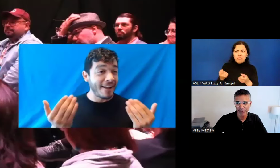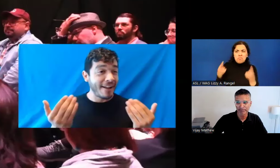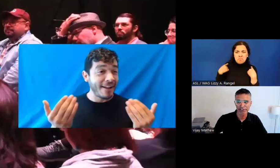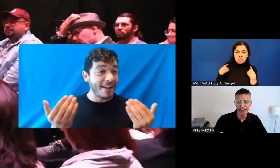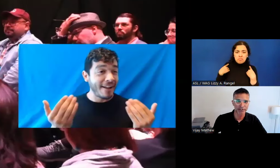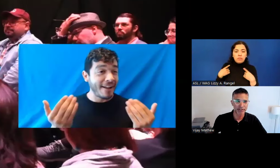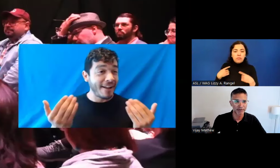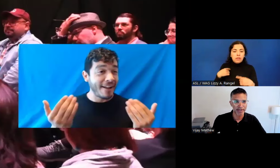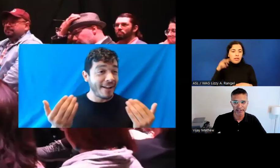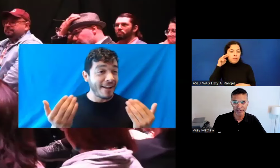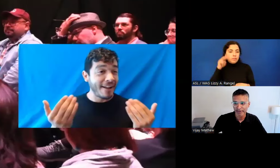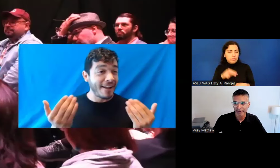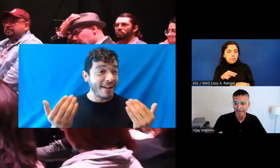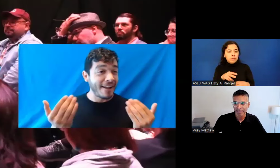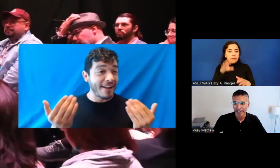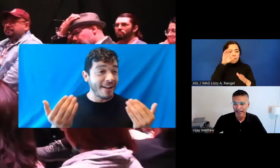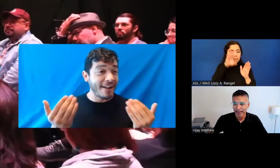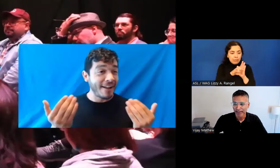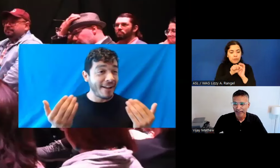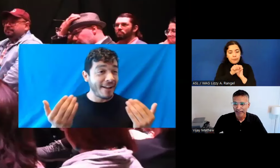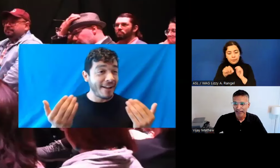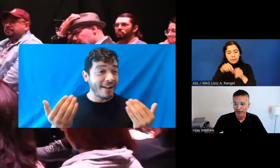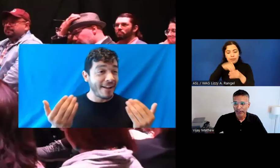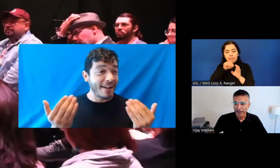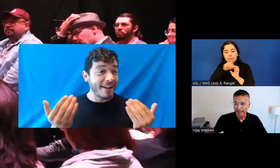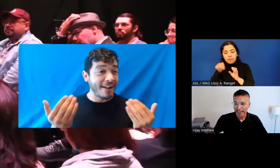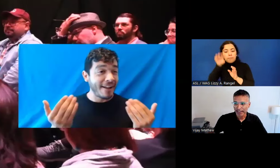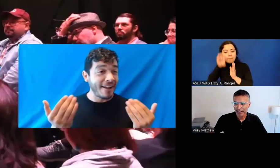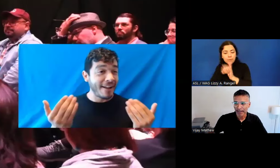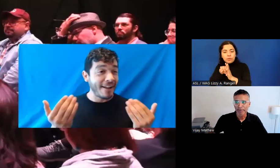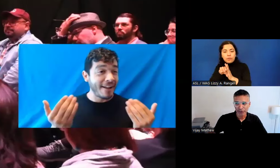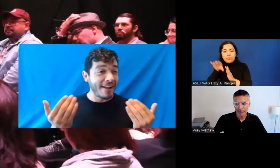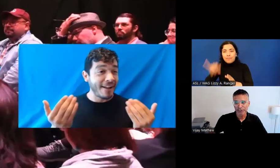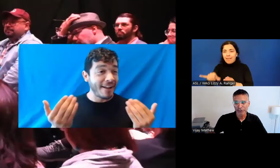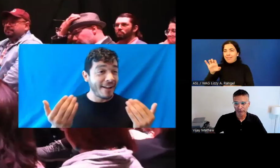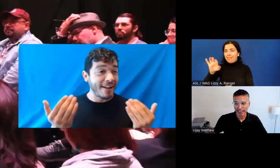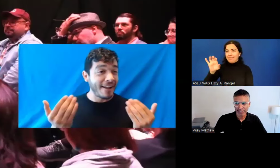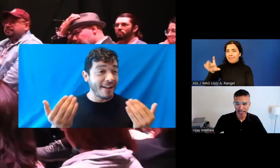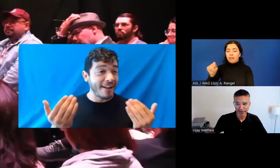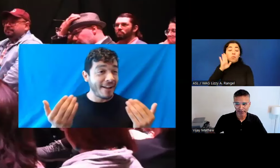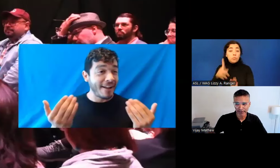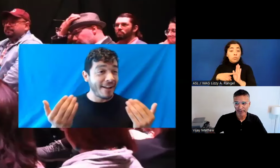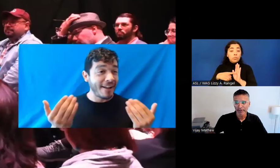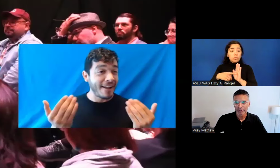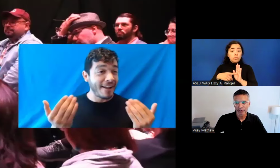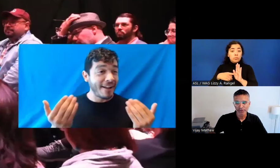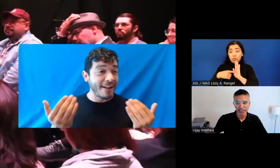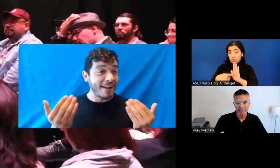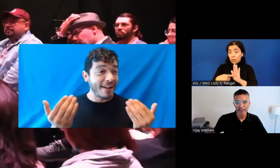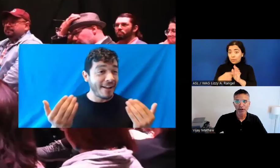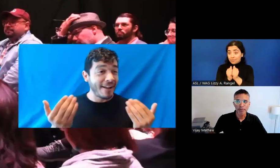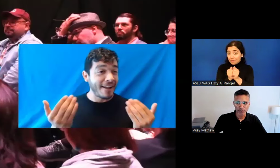in picture effect. Anyone we're going to make a picture in picture effect together using the open